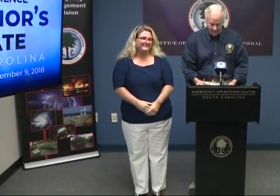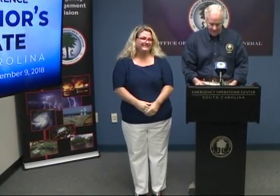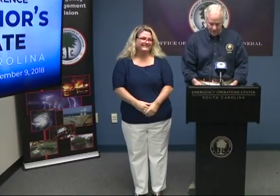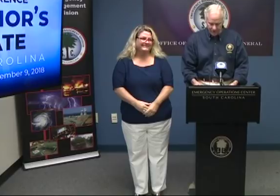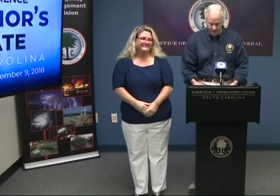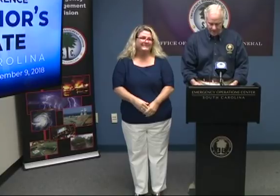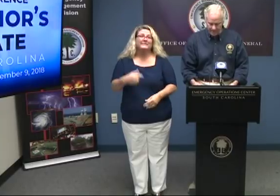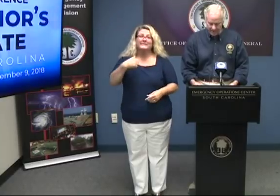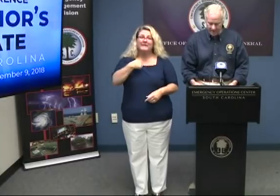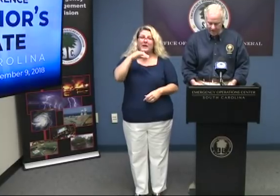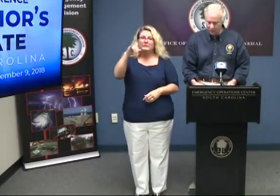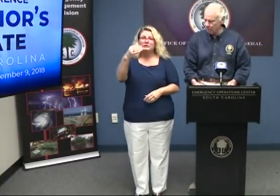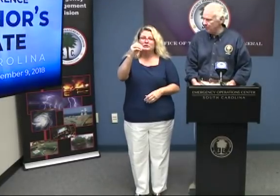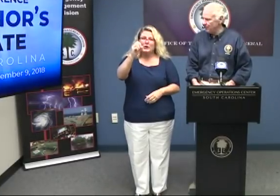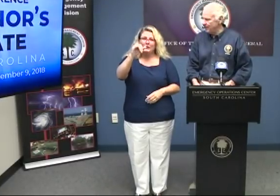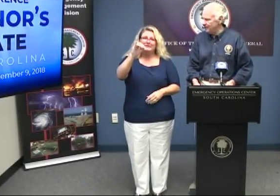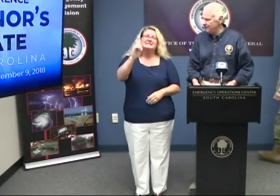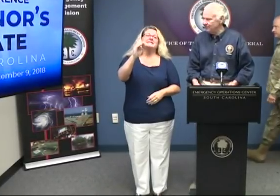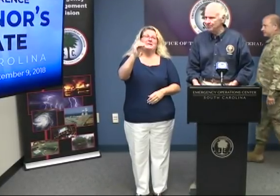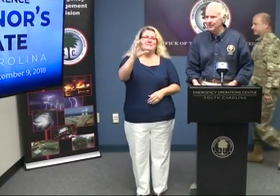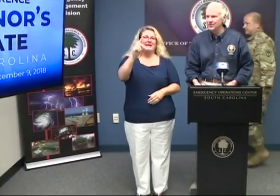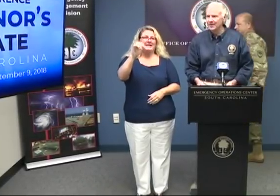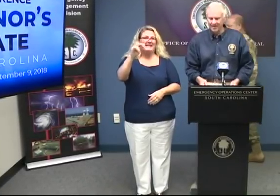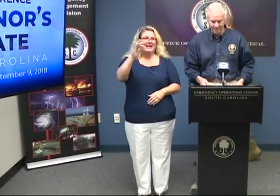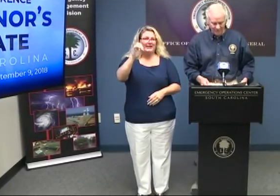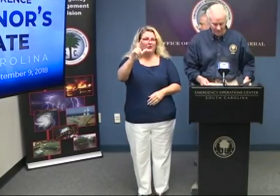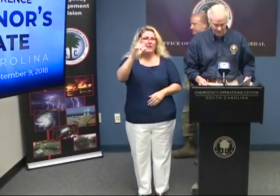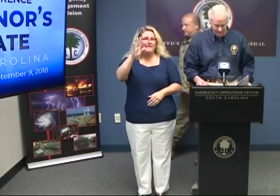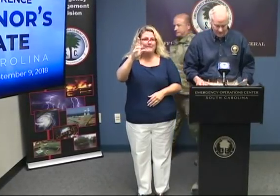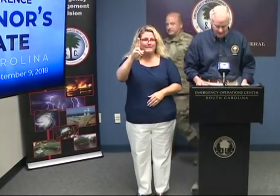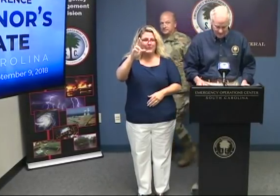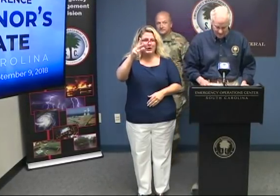This is Josie McDaniel-Burkett who will be signing for us today.